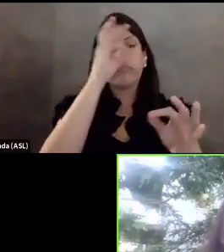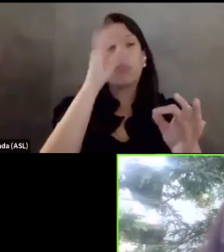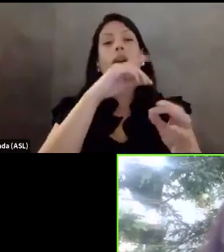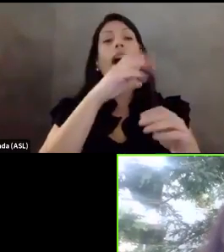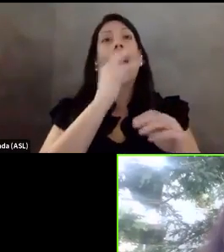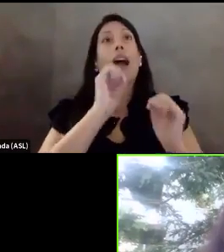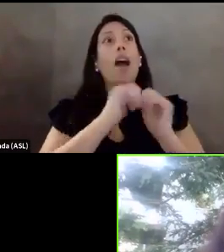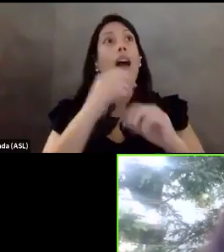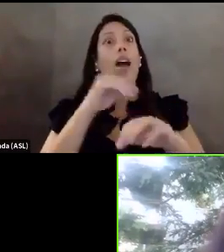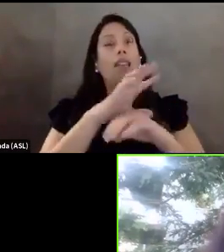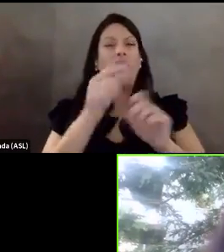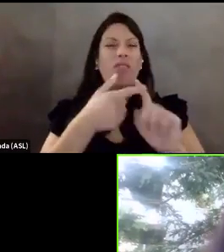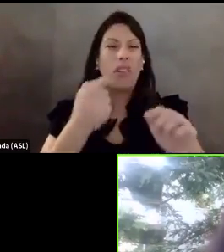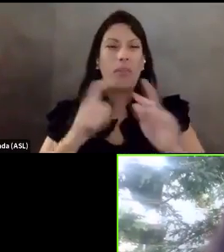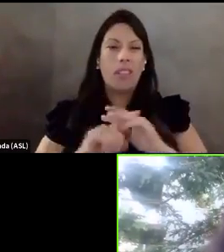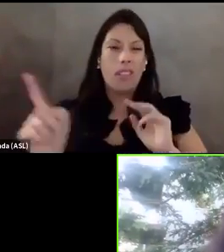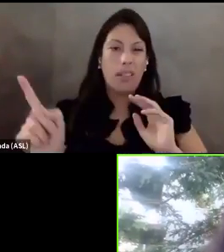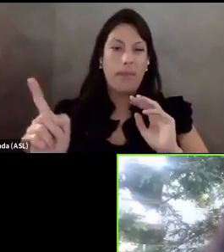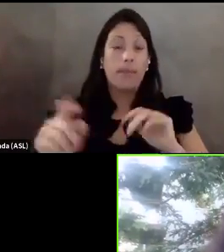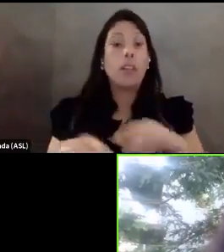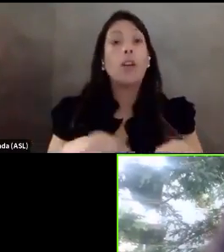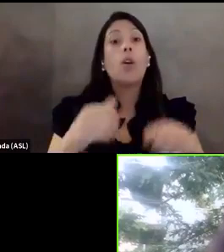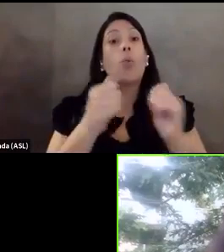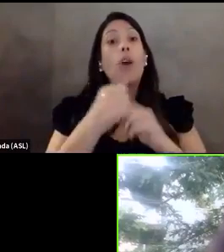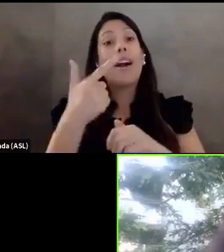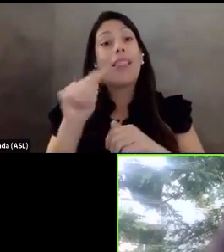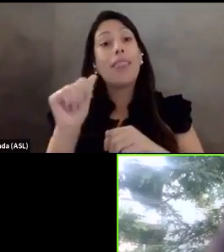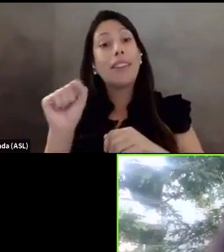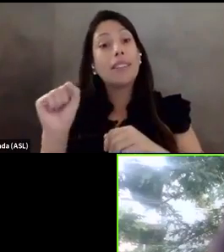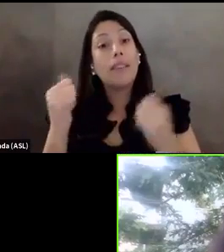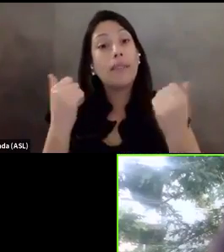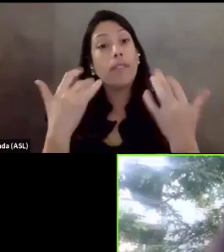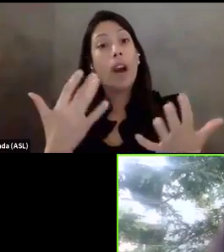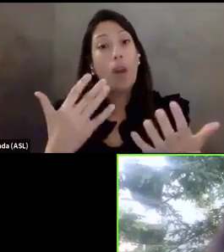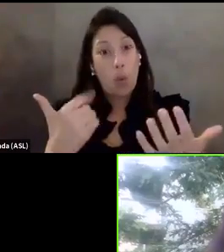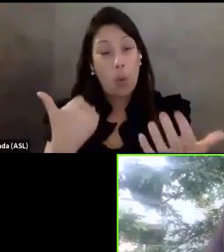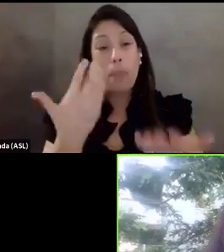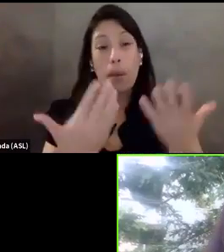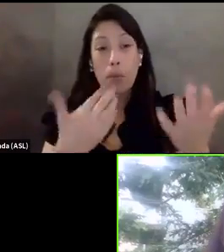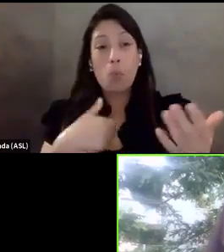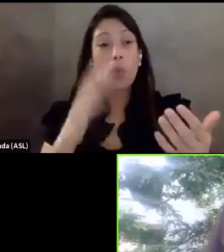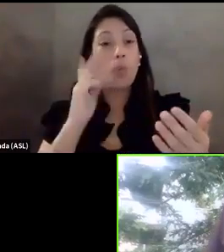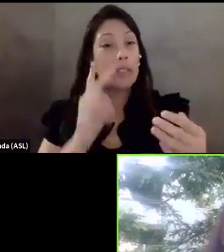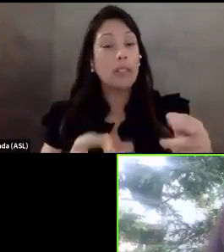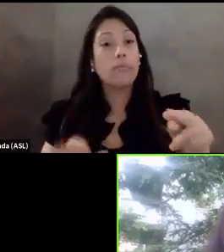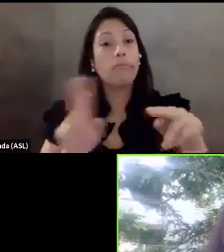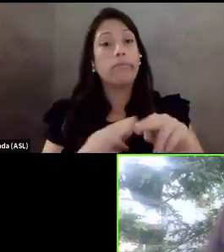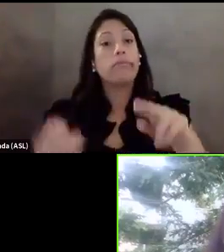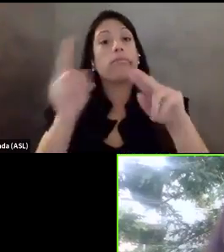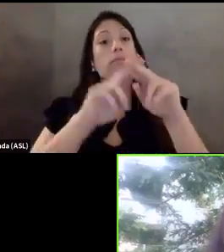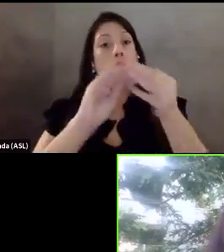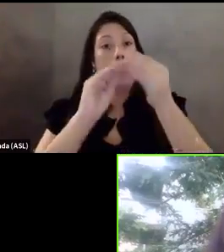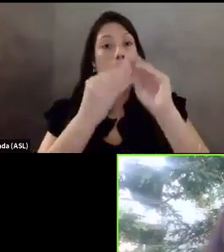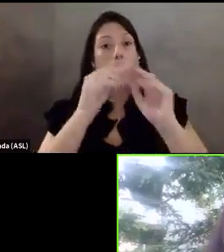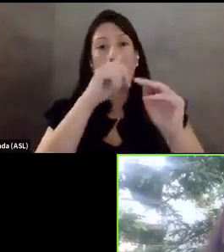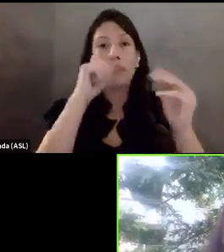Now, at the glass fire, we may start seeing an increase in cases because a lot more people evacuated secondary to that fire.